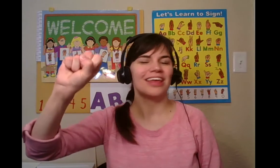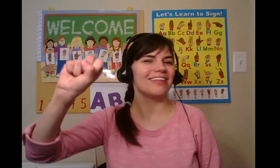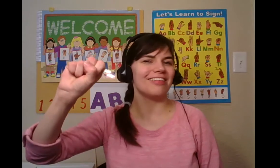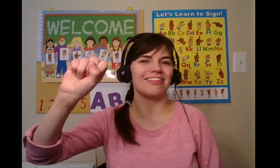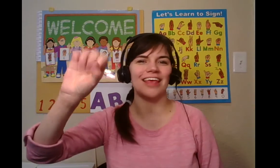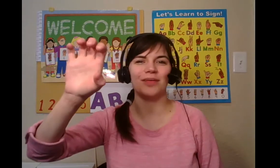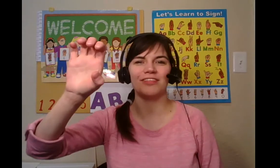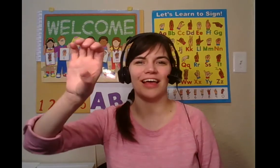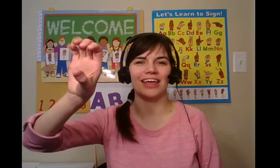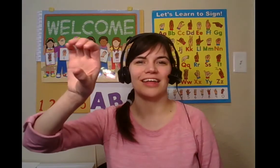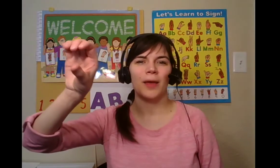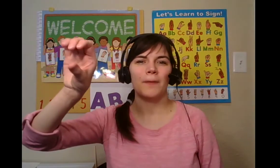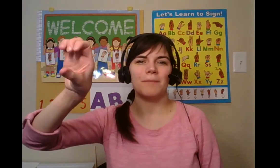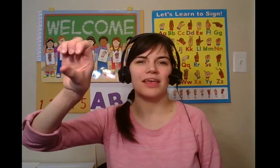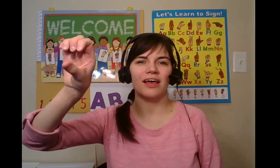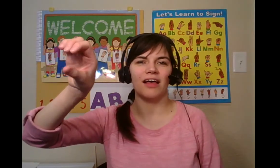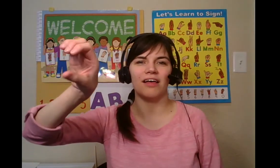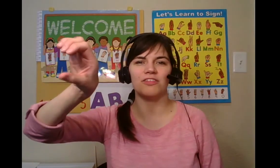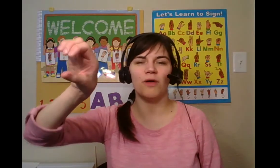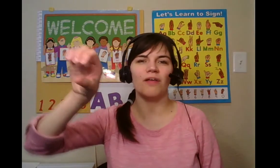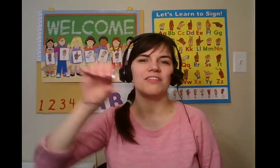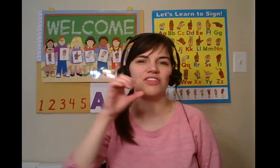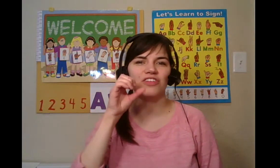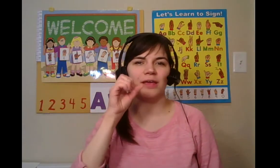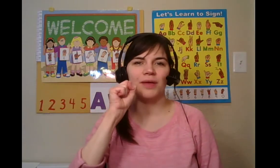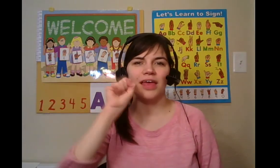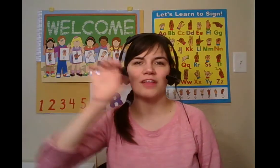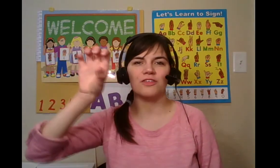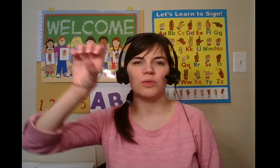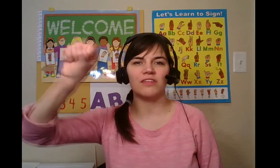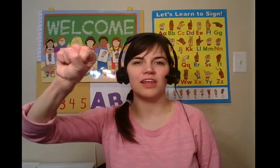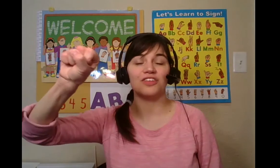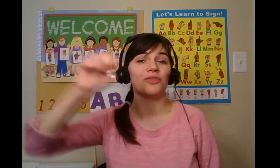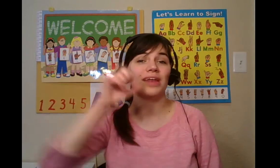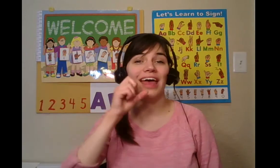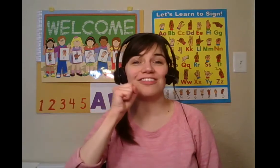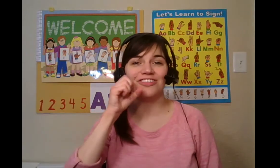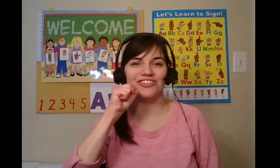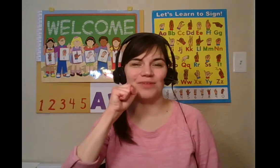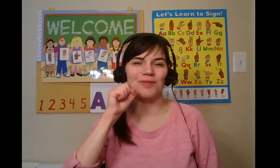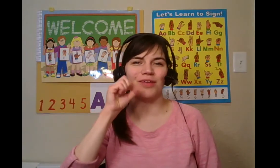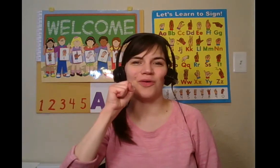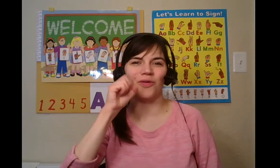the same sign. Make a small C shape and squeeze it into an S shape by the corner